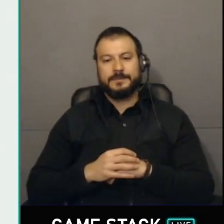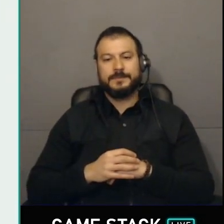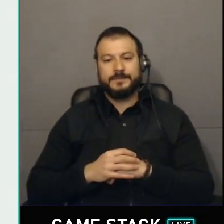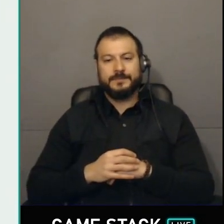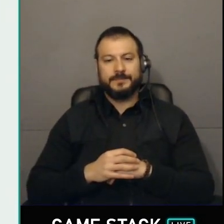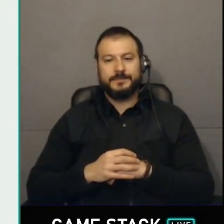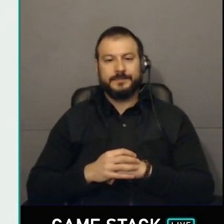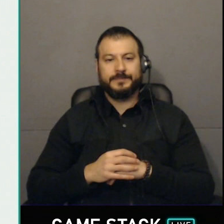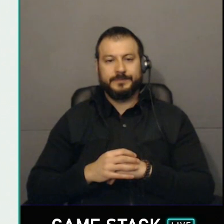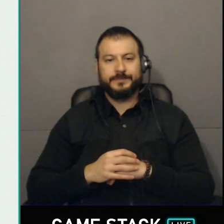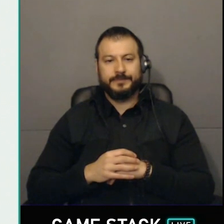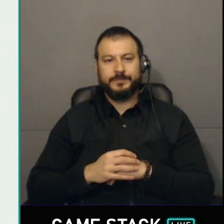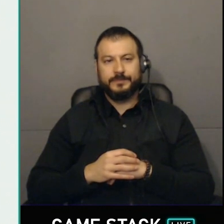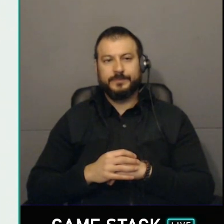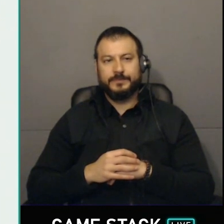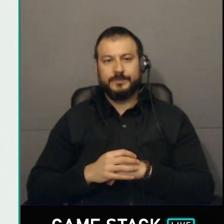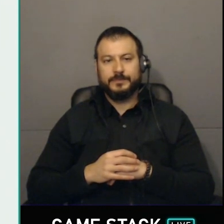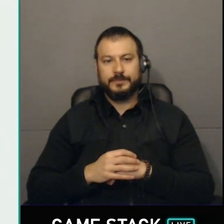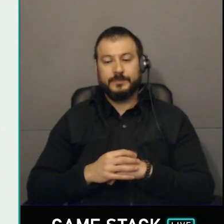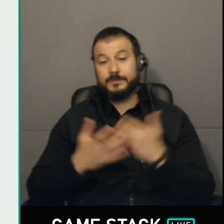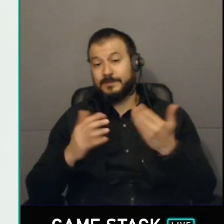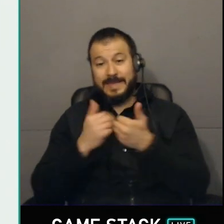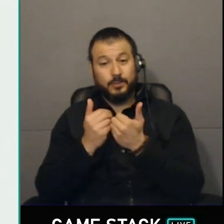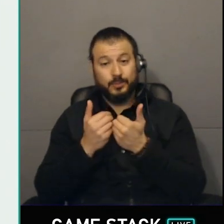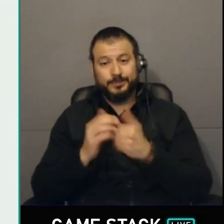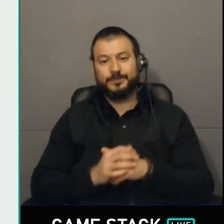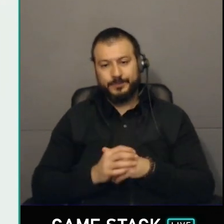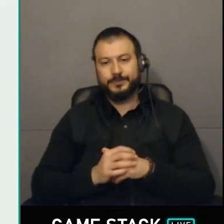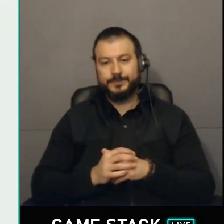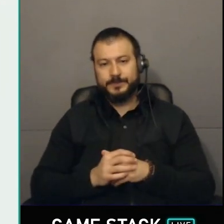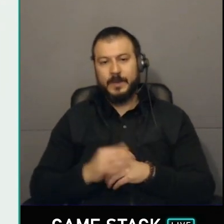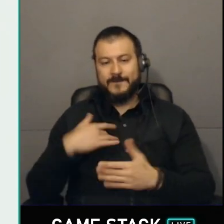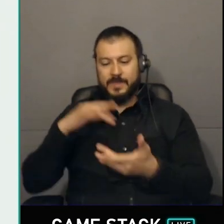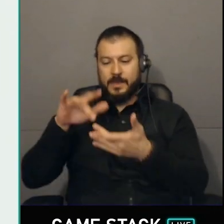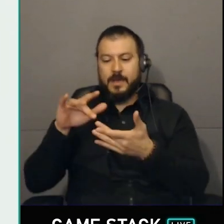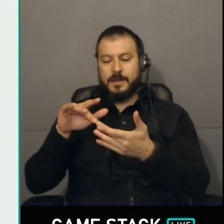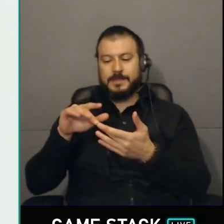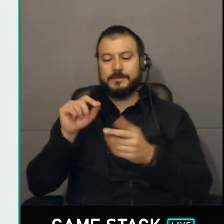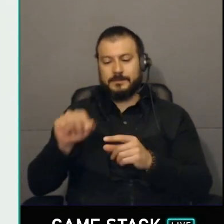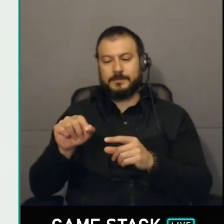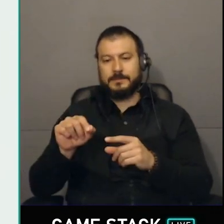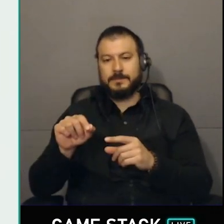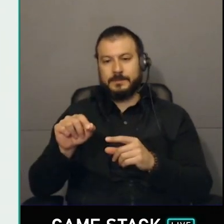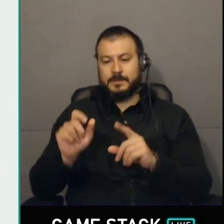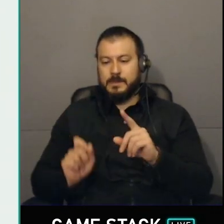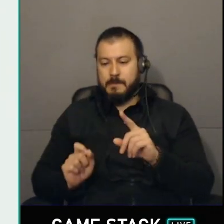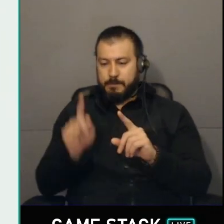Okay, so how do we do that? We've got our contact point, we're going to apply a vertical impulse at that contact